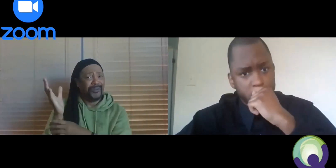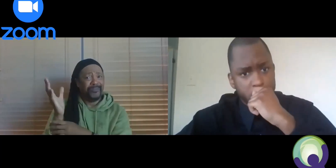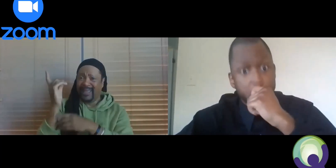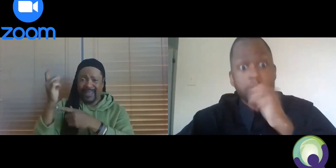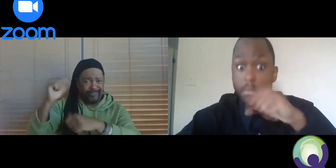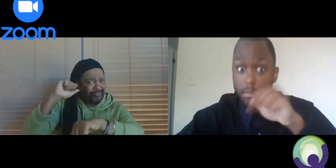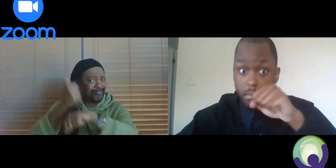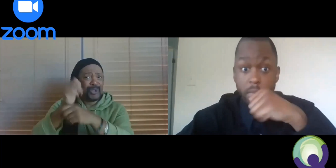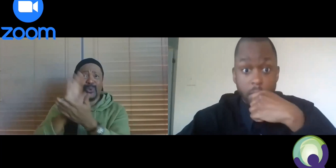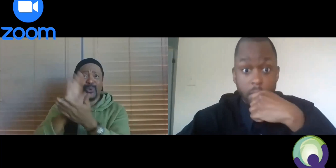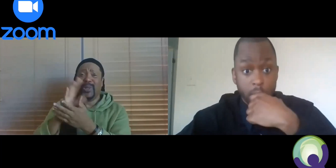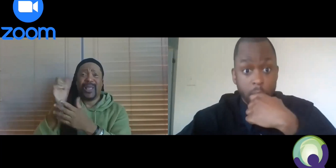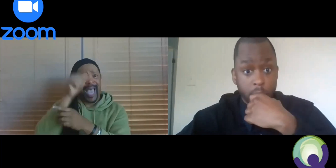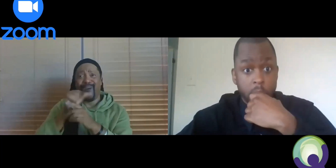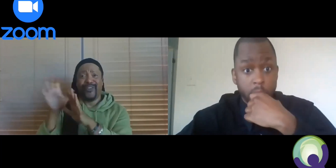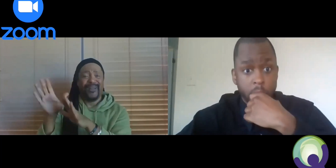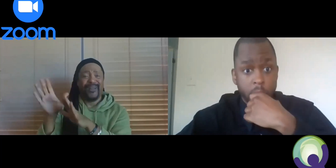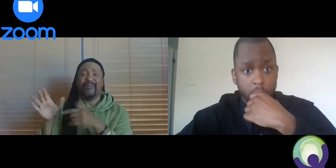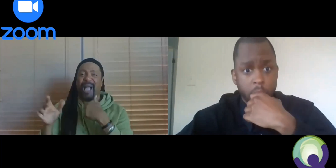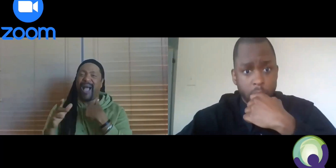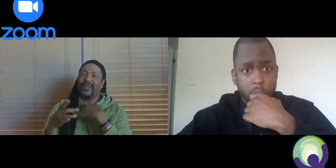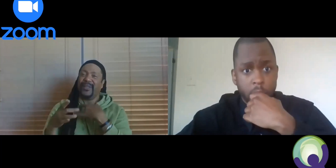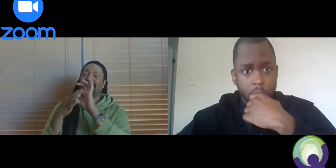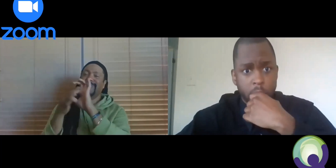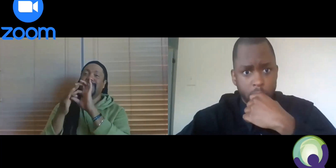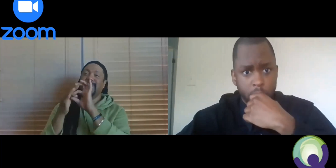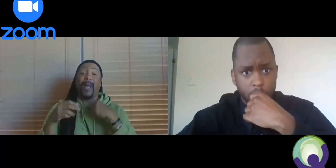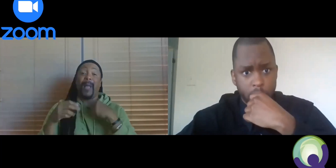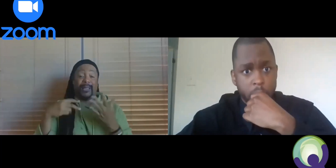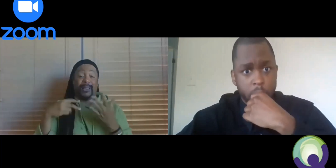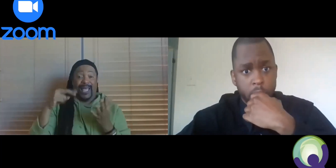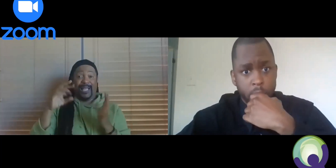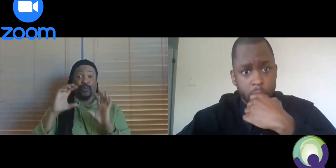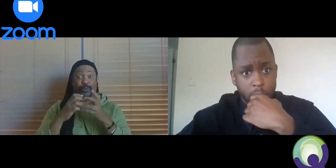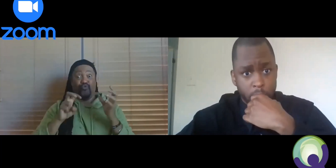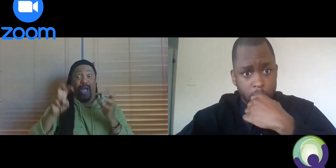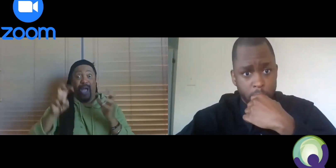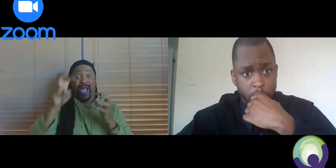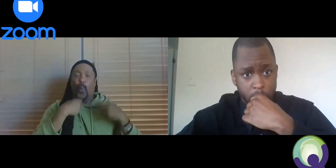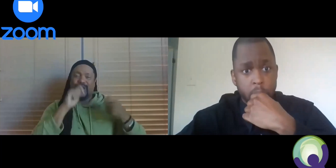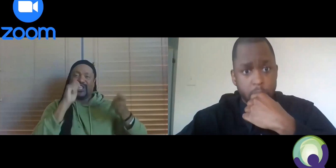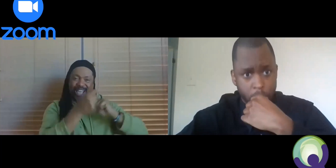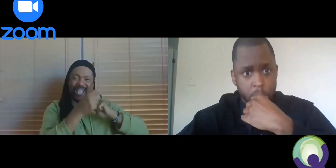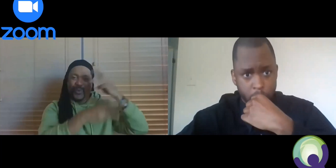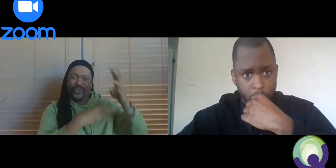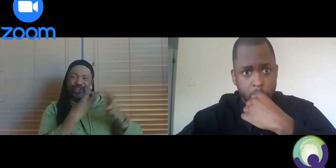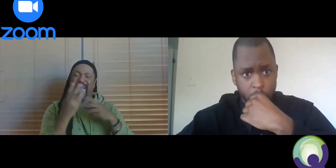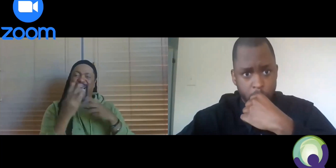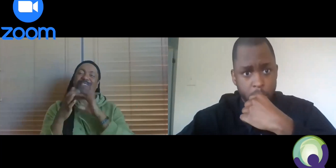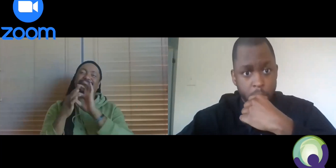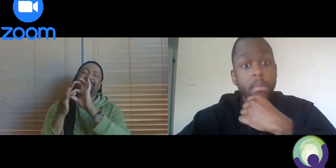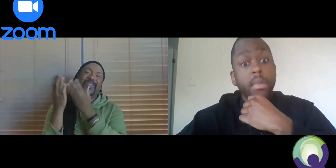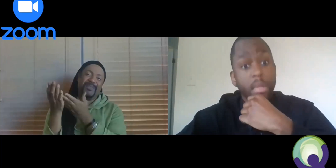person named Andrew Foster. He changed the world! He set up schools in Africa. I can relate